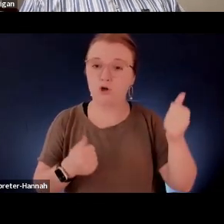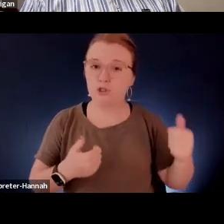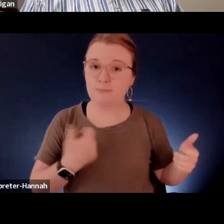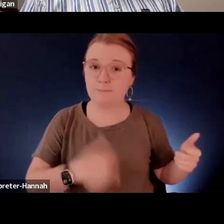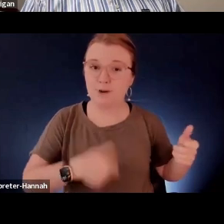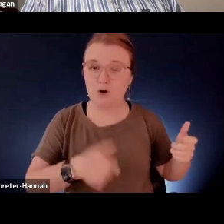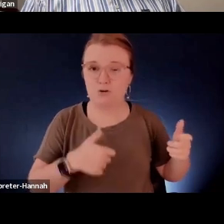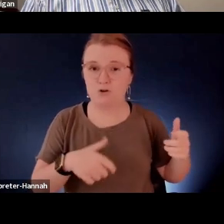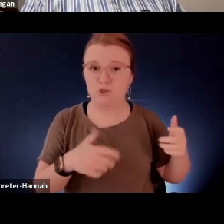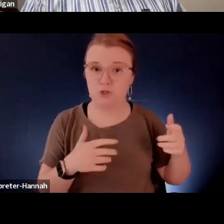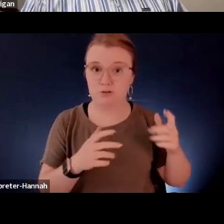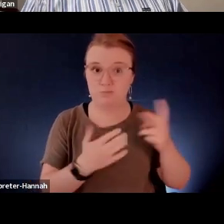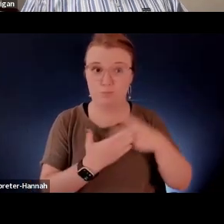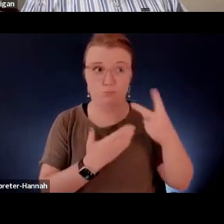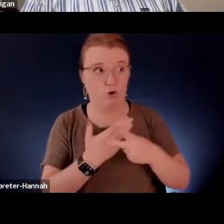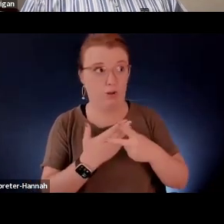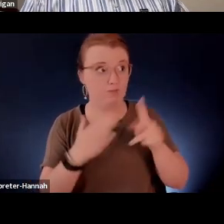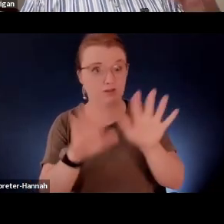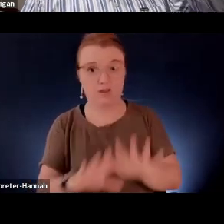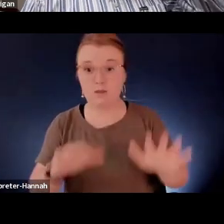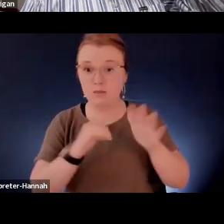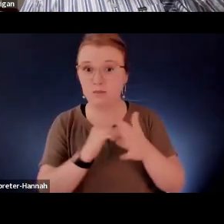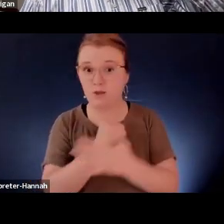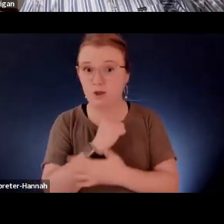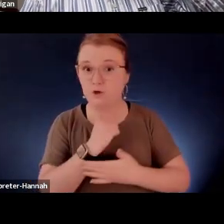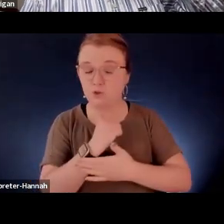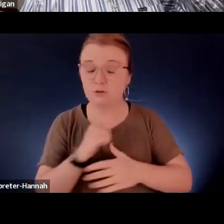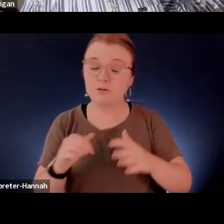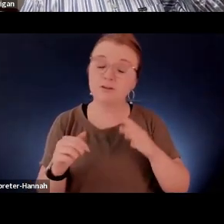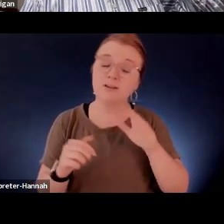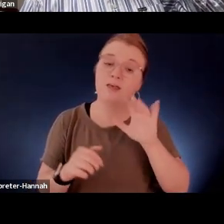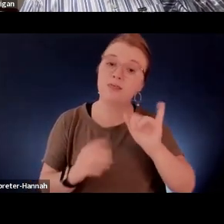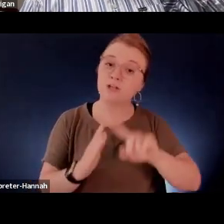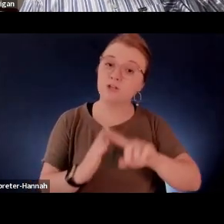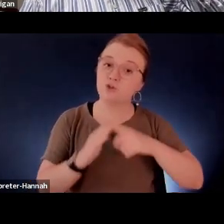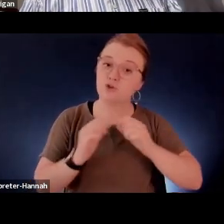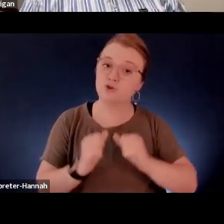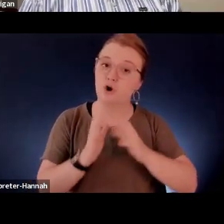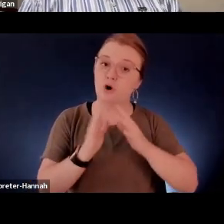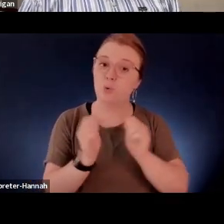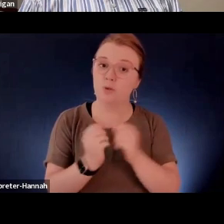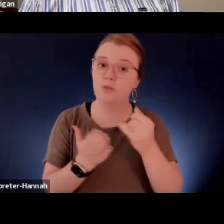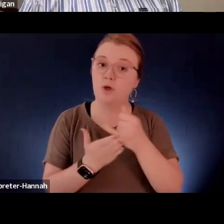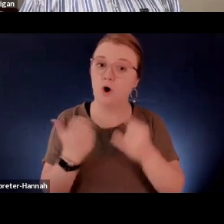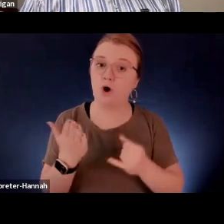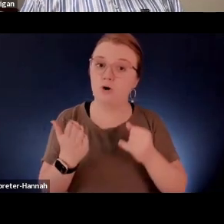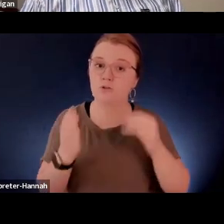But it started out with some of the arts teachers understanding that what they were trying to teach,